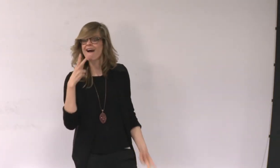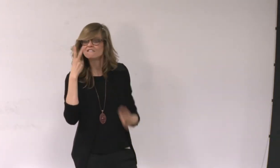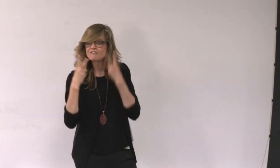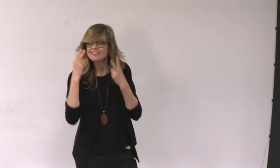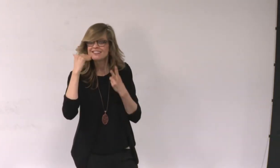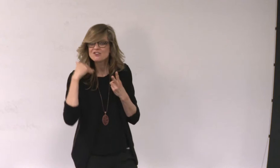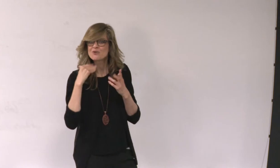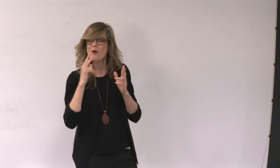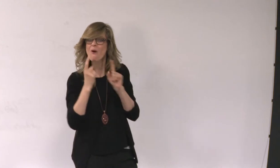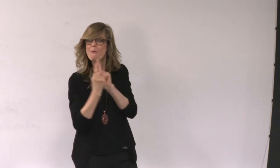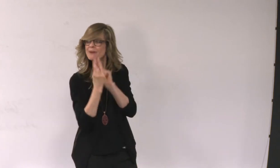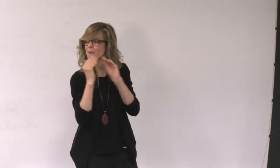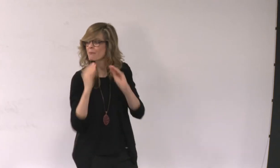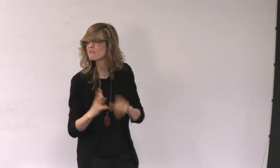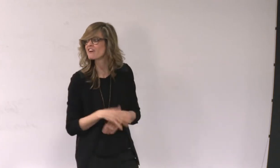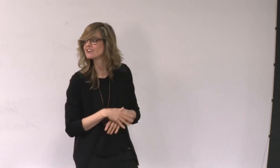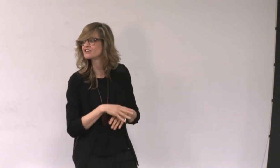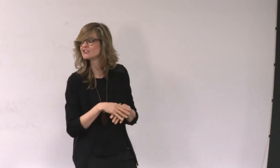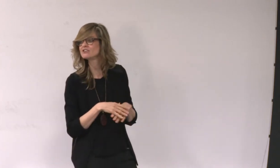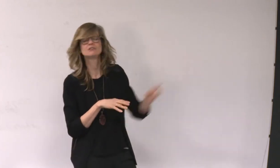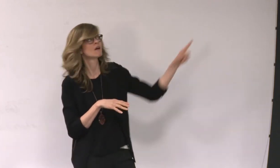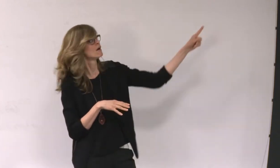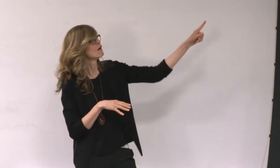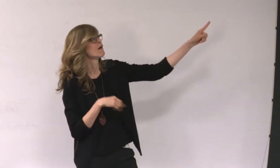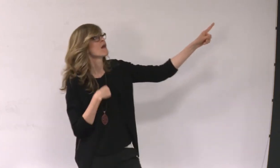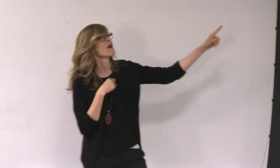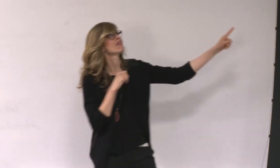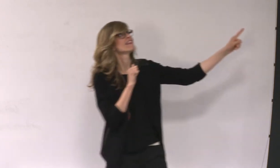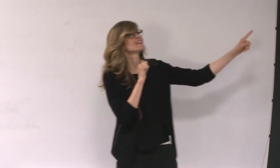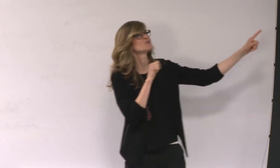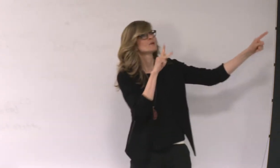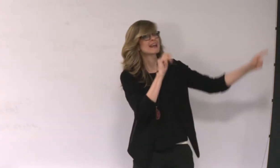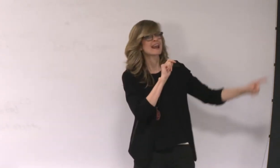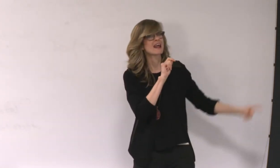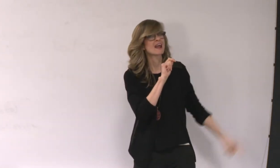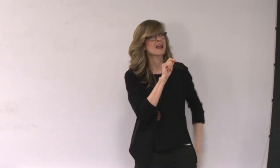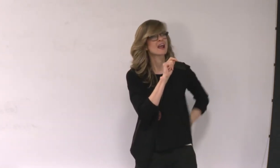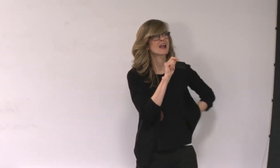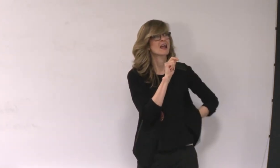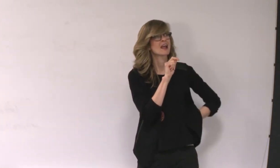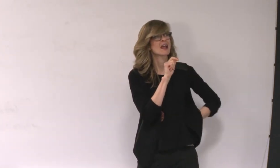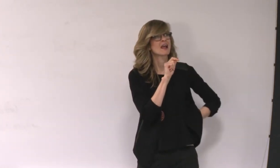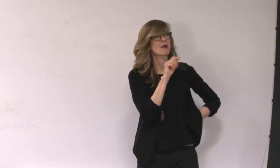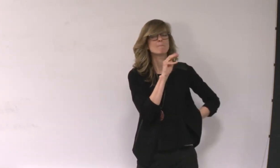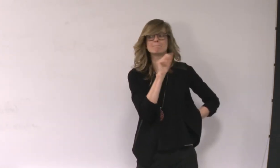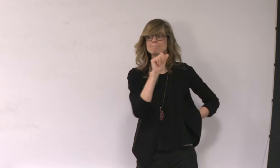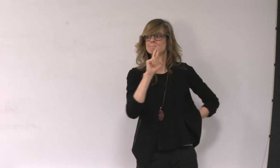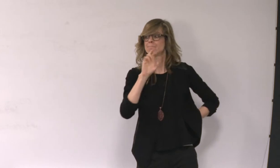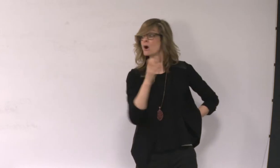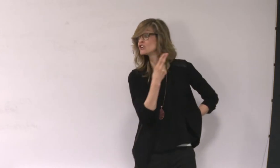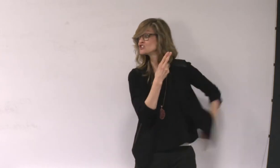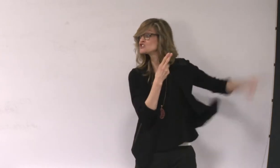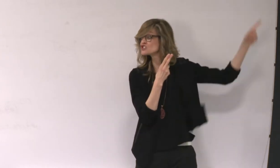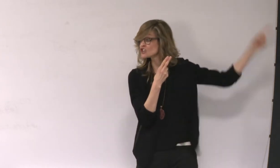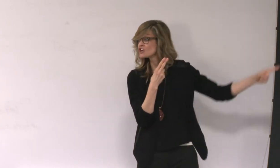SO, I TRAVELED AND VISITED EACH OF THE CAMPUSES, AND THIS WAS IN MARCH,